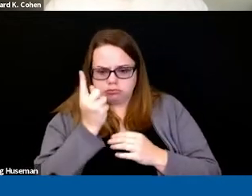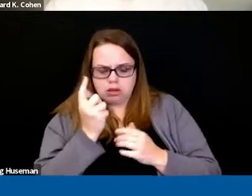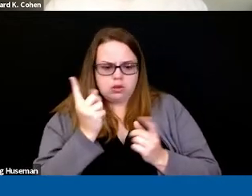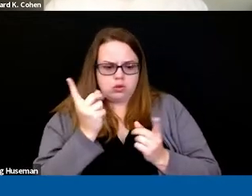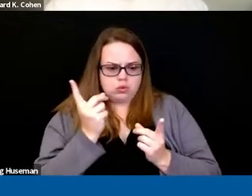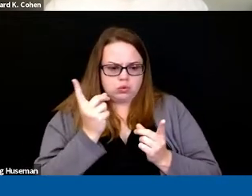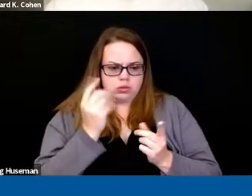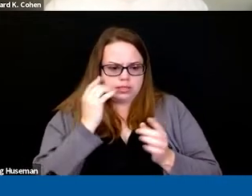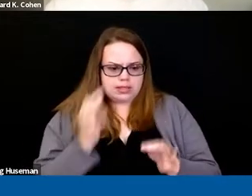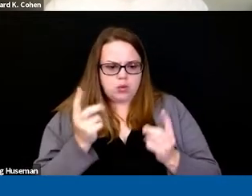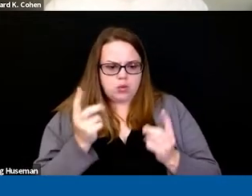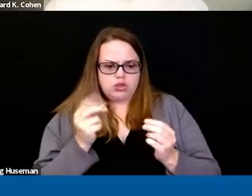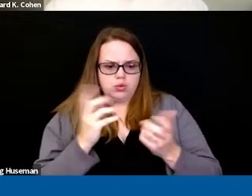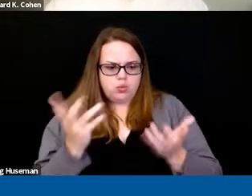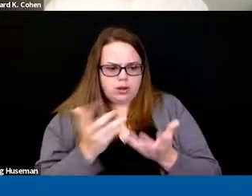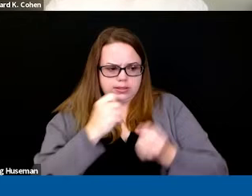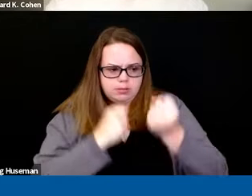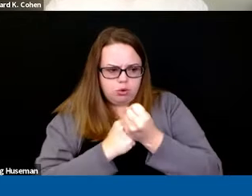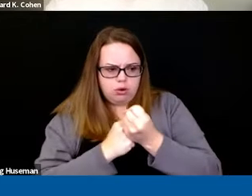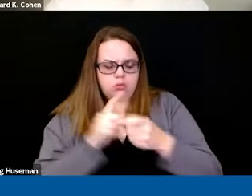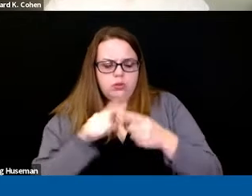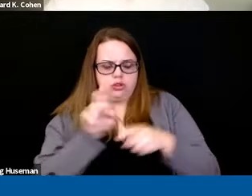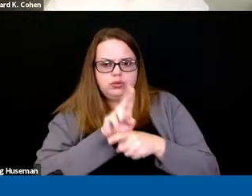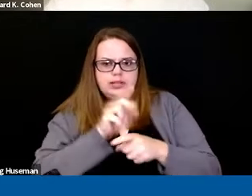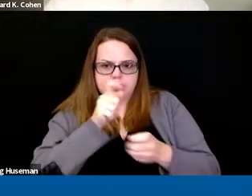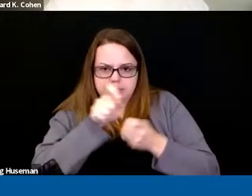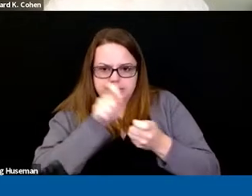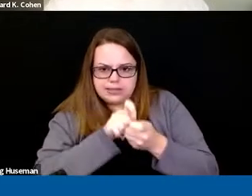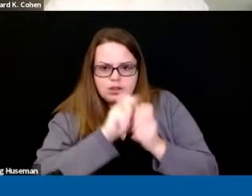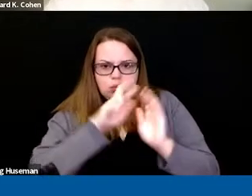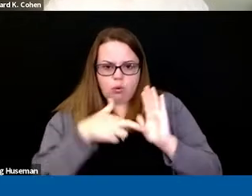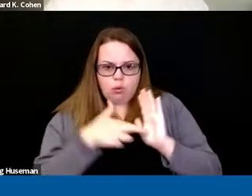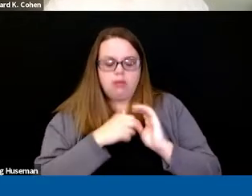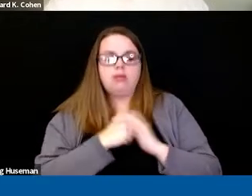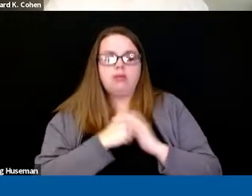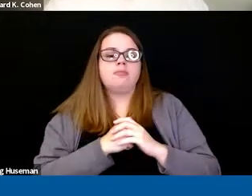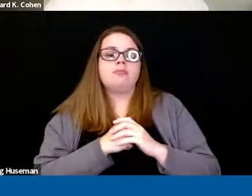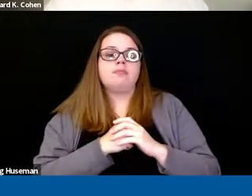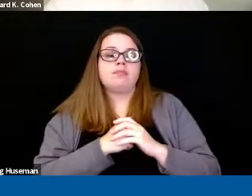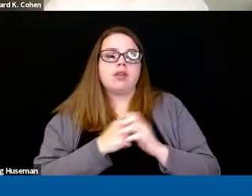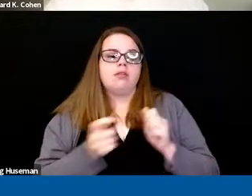or what is supported when using a particular role. The first section I'd point out is the Base Concept section.